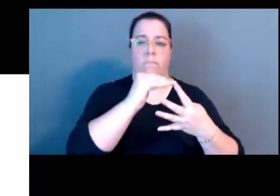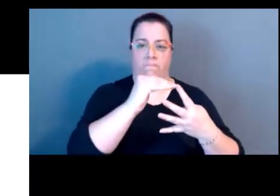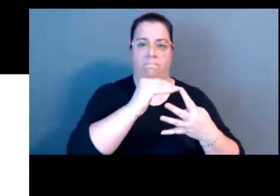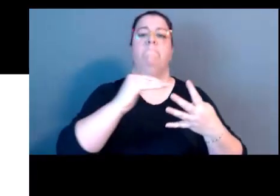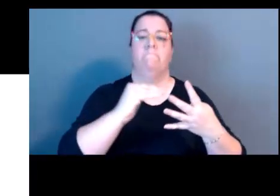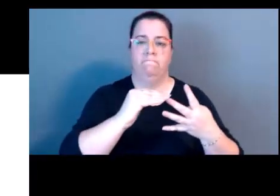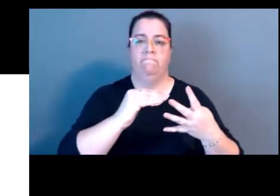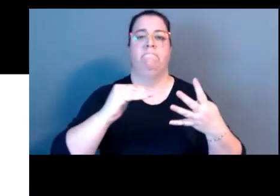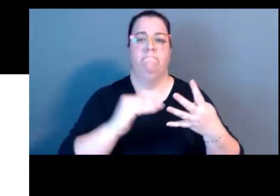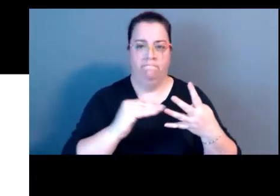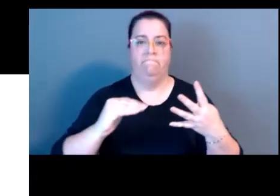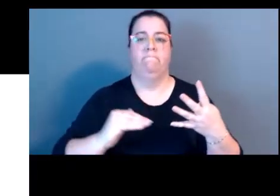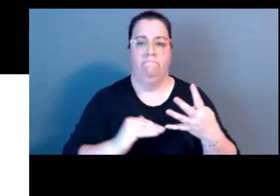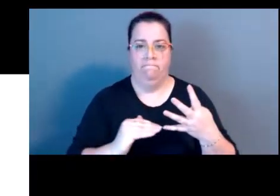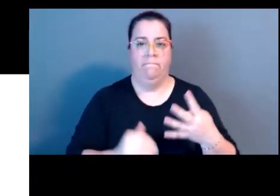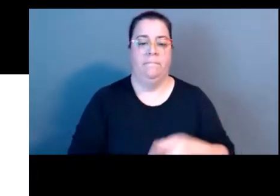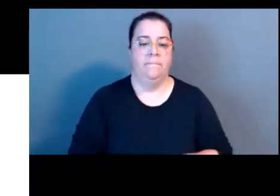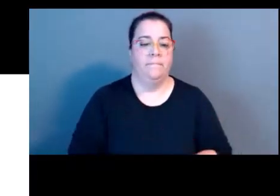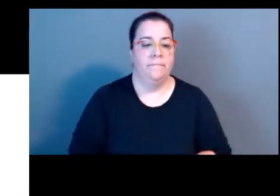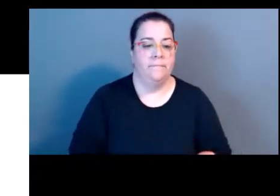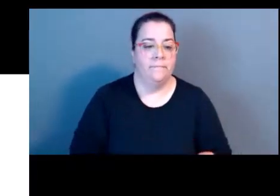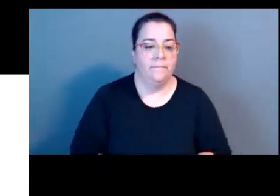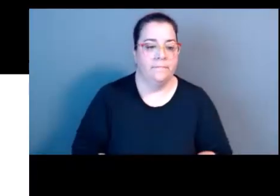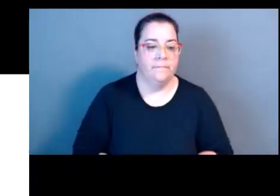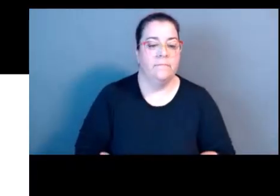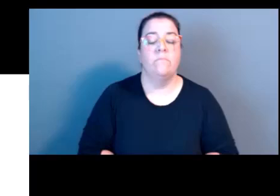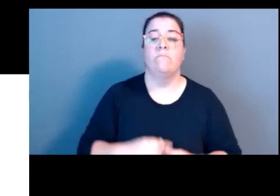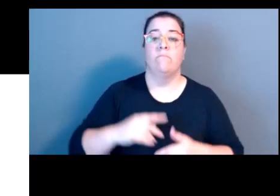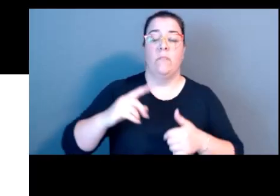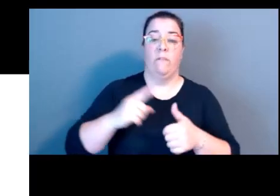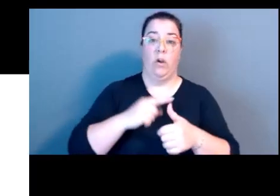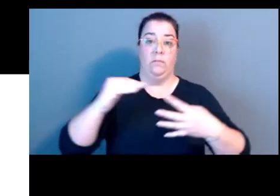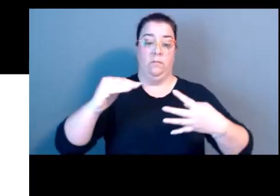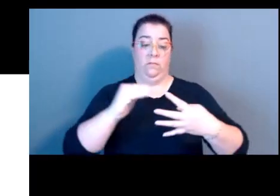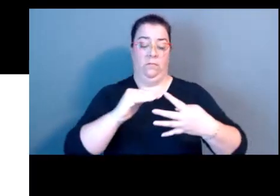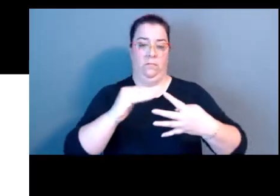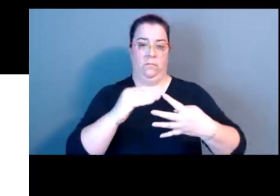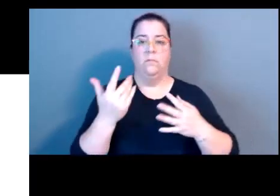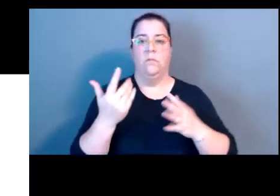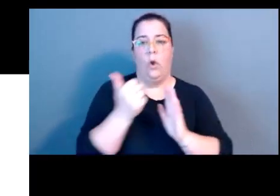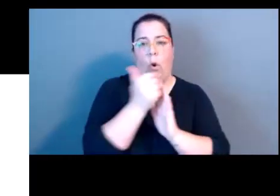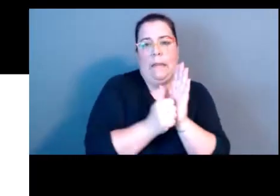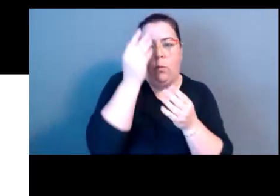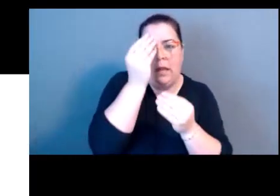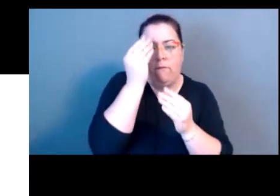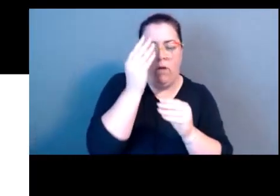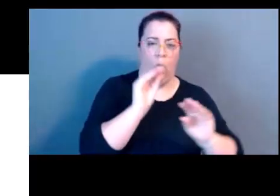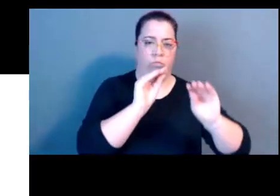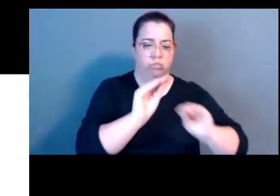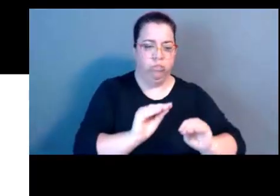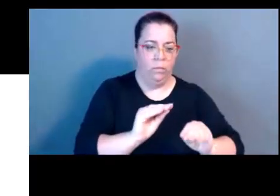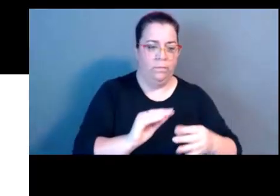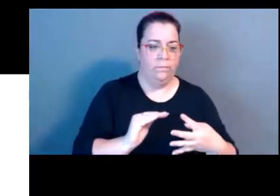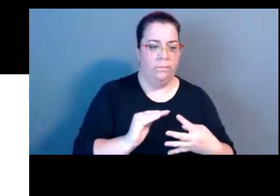You will self-identify, if you wish, if you belong to any of the Council's strategic priority groups.